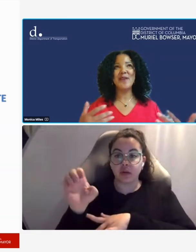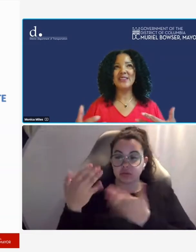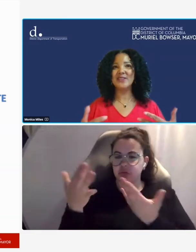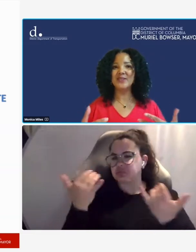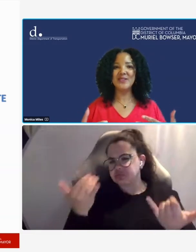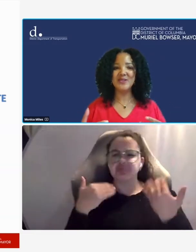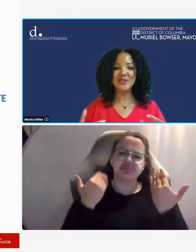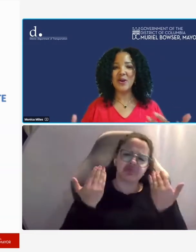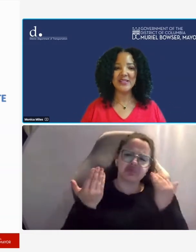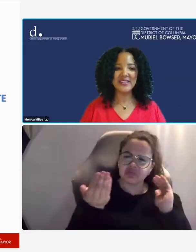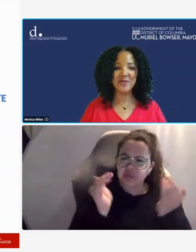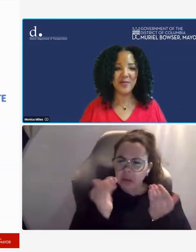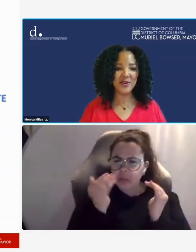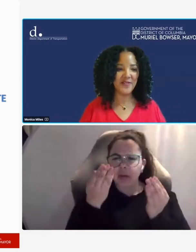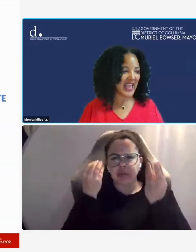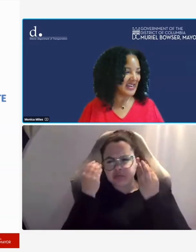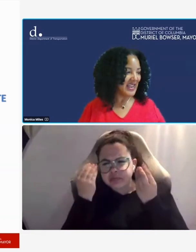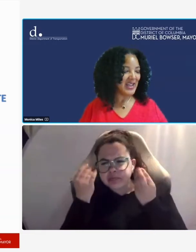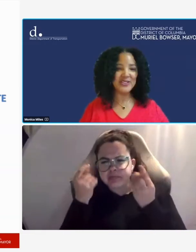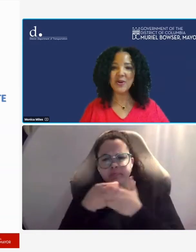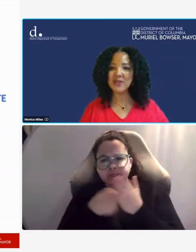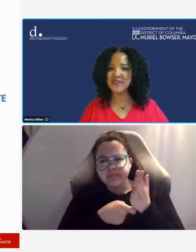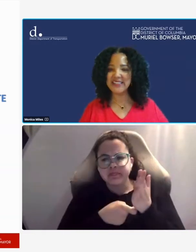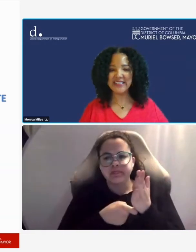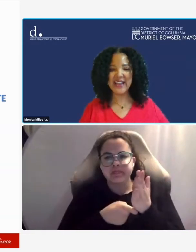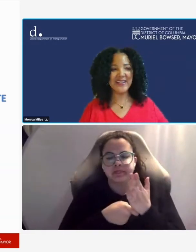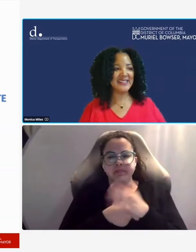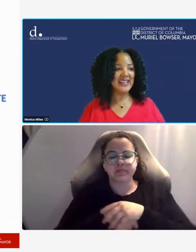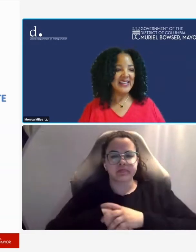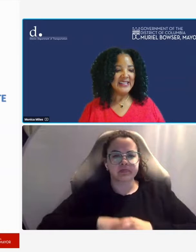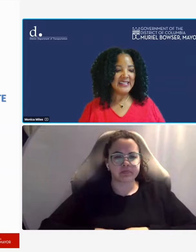think back to to the cost that we would have had under all of these scenarios